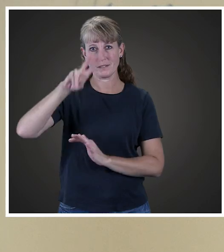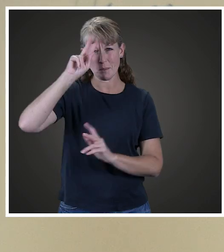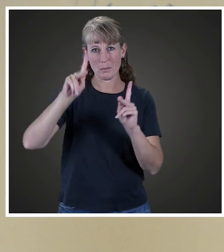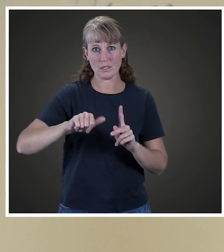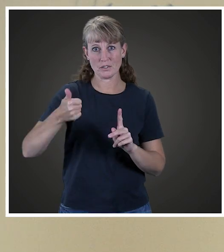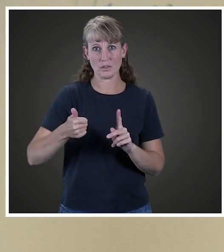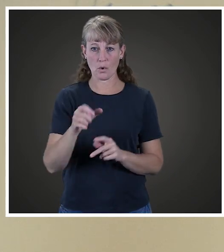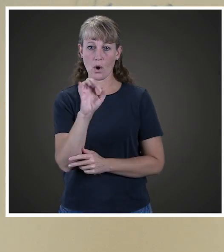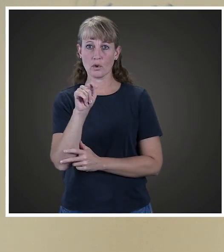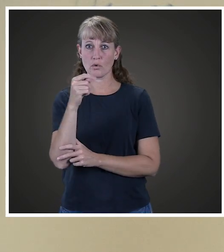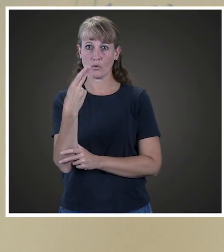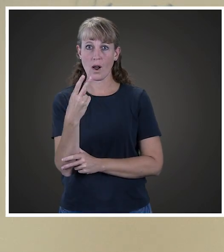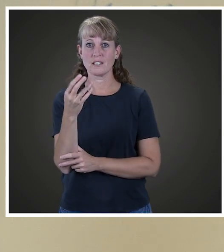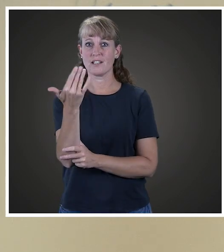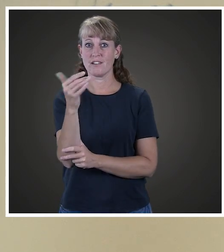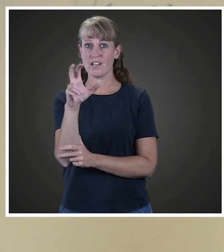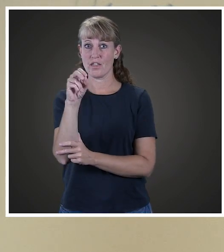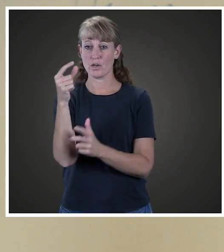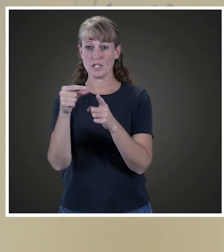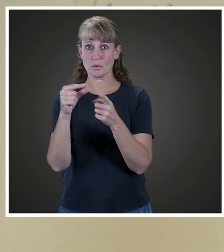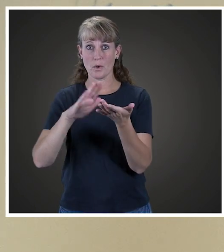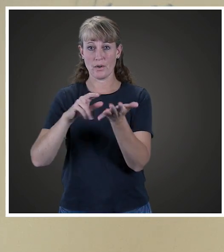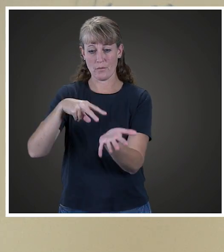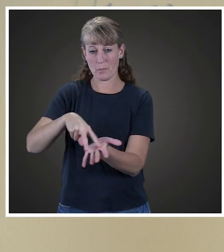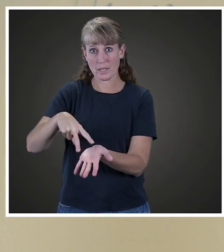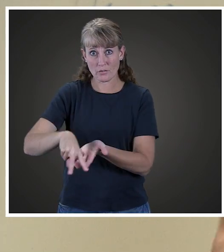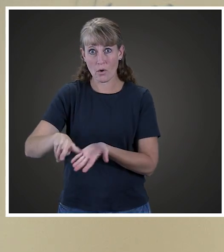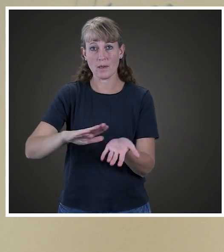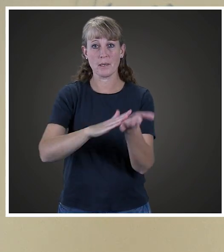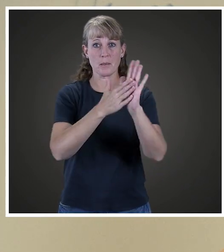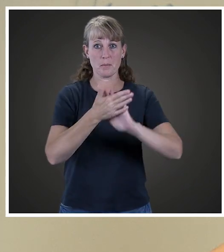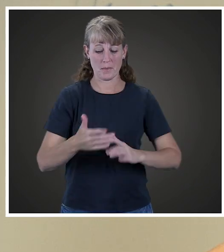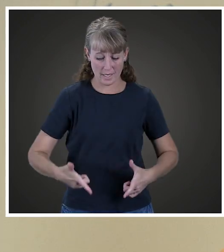or "crotch" the 1530s word for pitchfork which eventually became "crotch", the region where the body forks